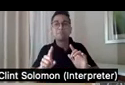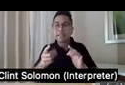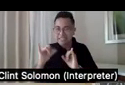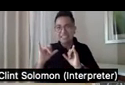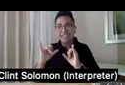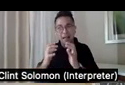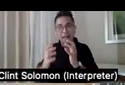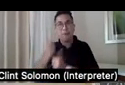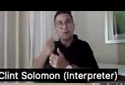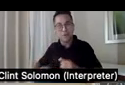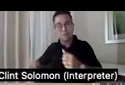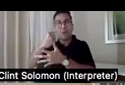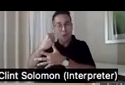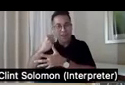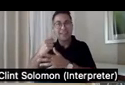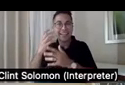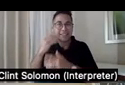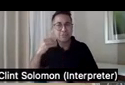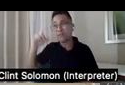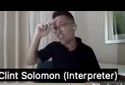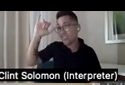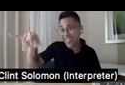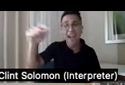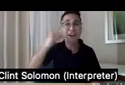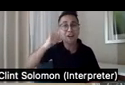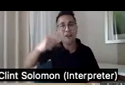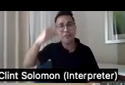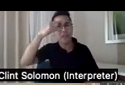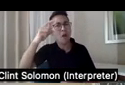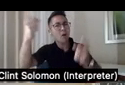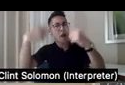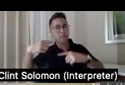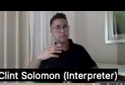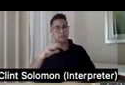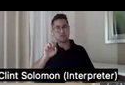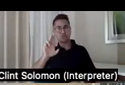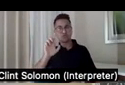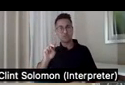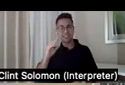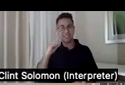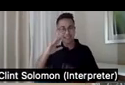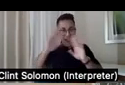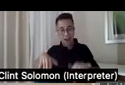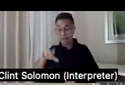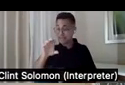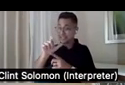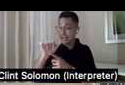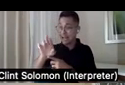so when that girl thinks about coming to susan's house the salient moments are my broom the straw